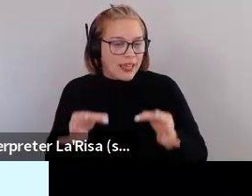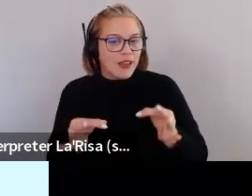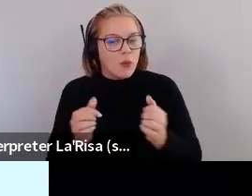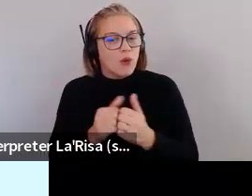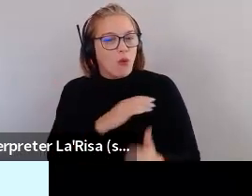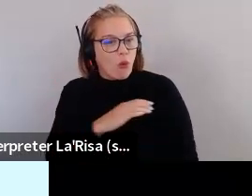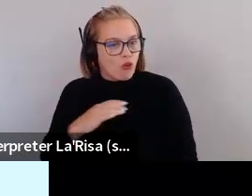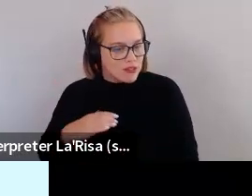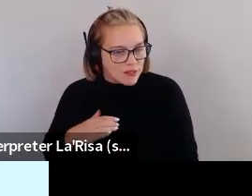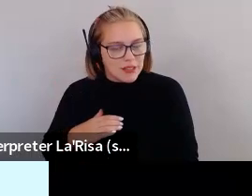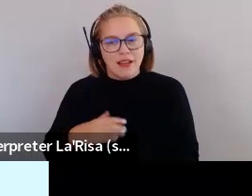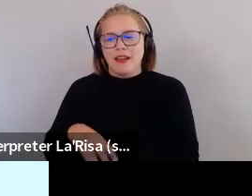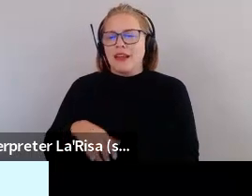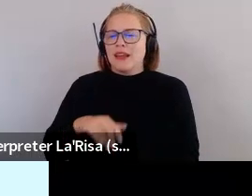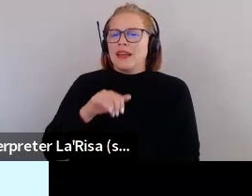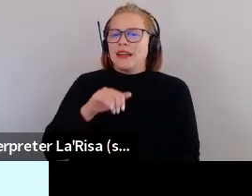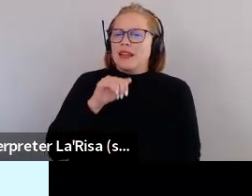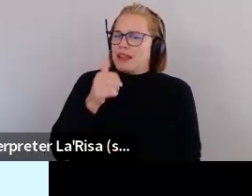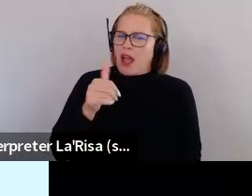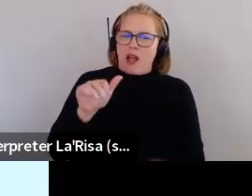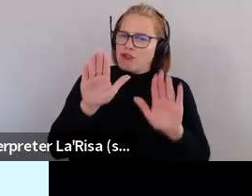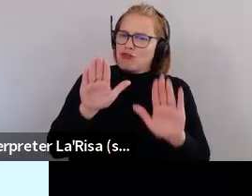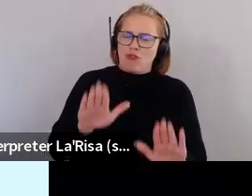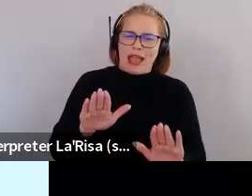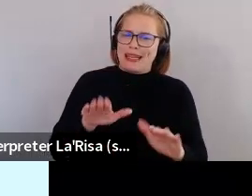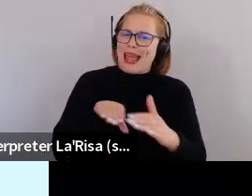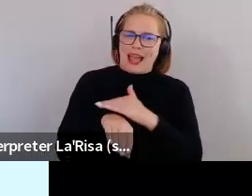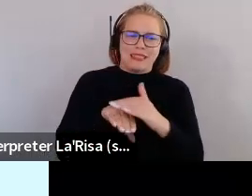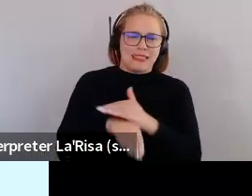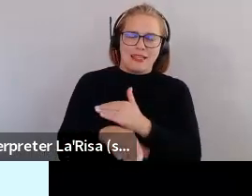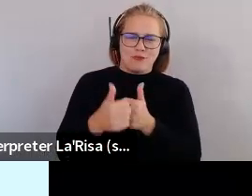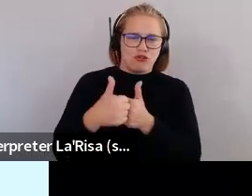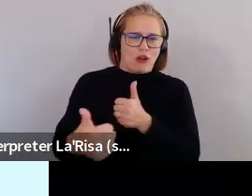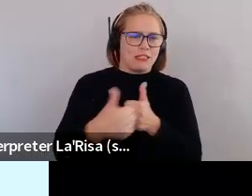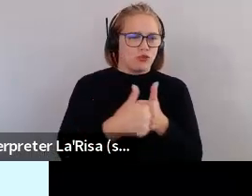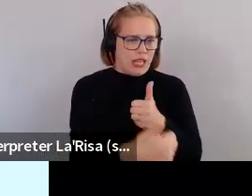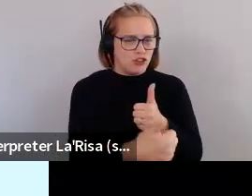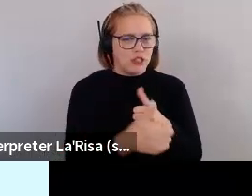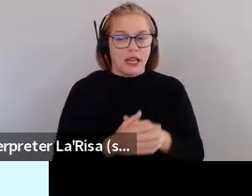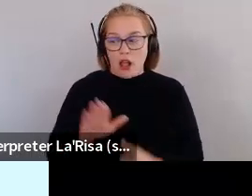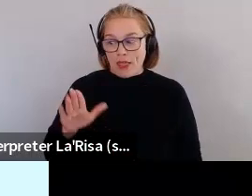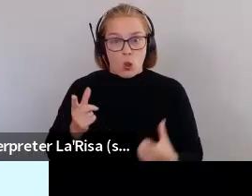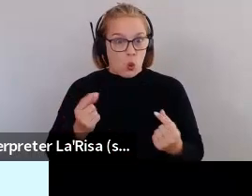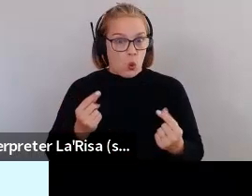well, I have lots of favorite stories. They finally got a special